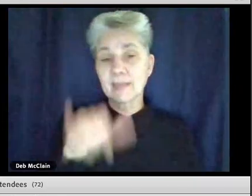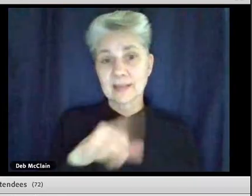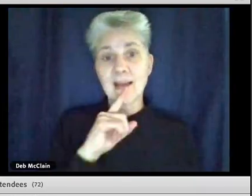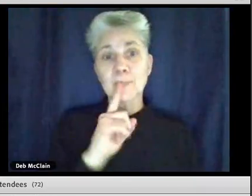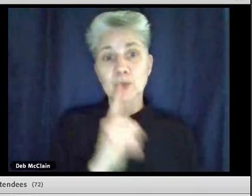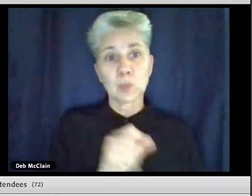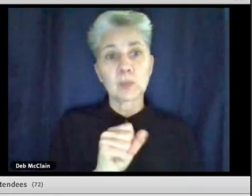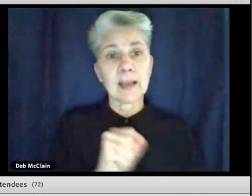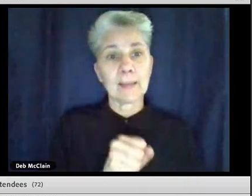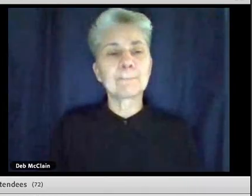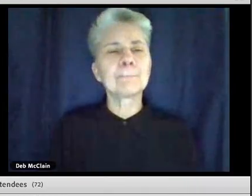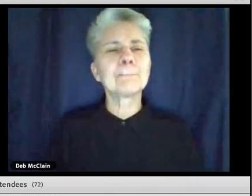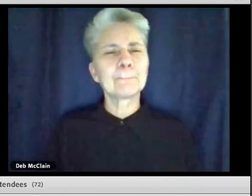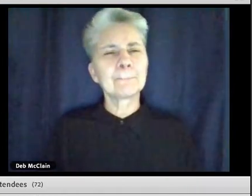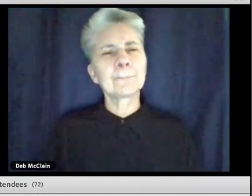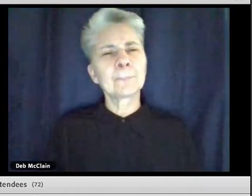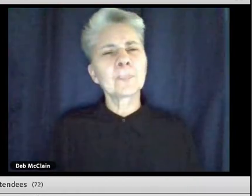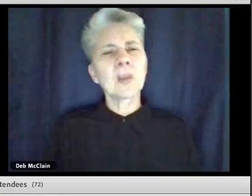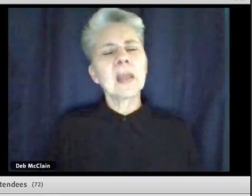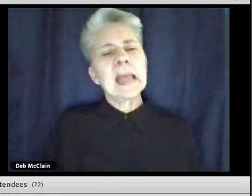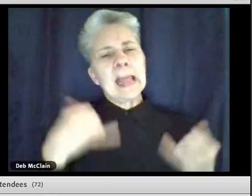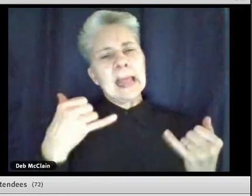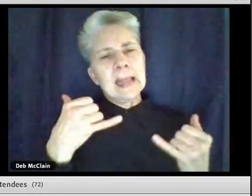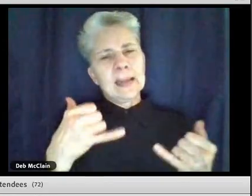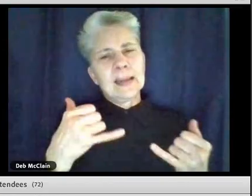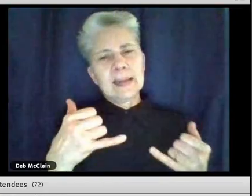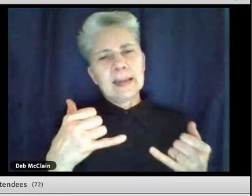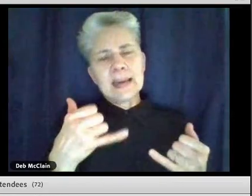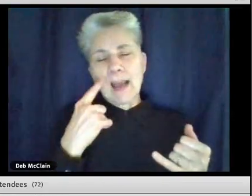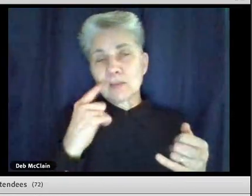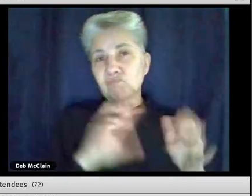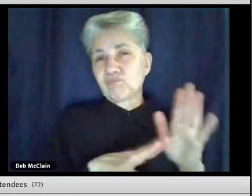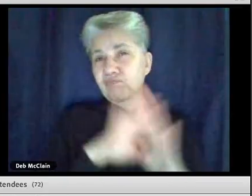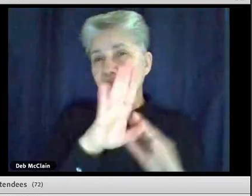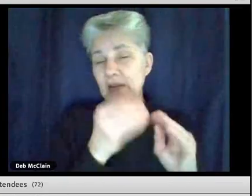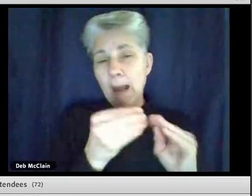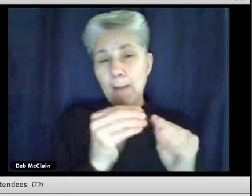Yeah, not knowing if you have it or not, absolutely,